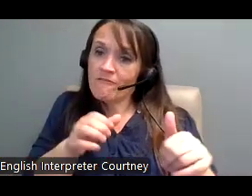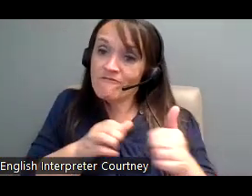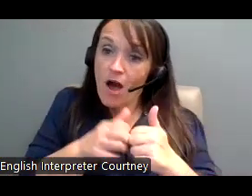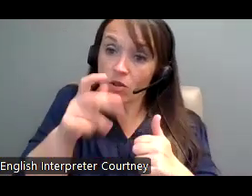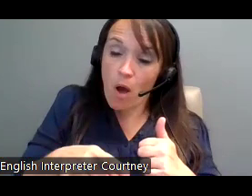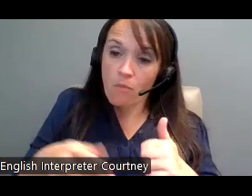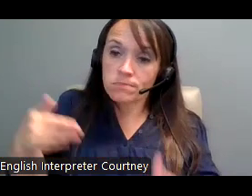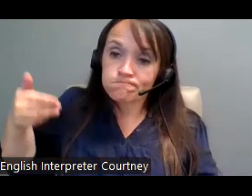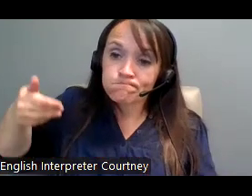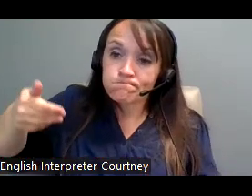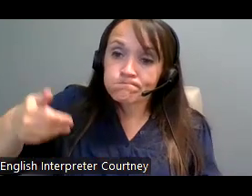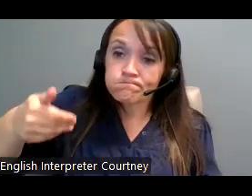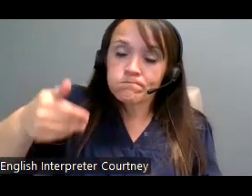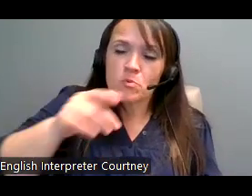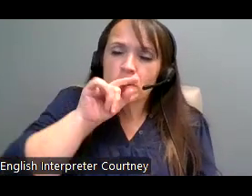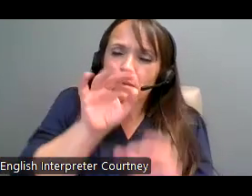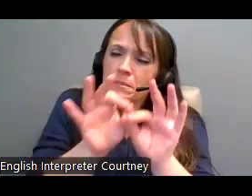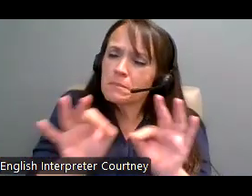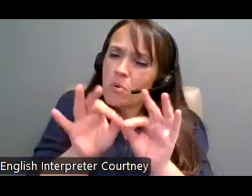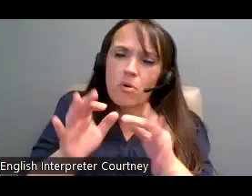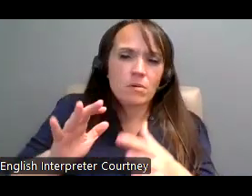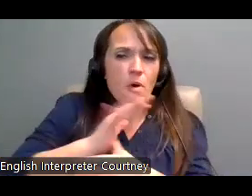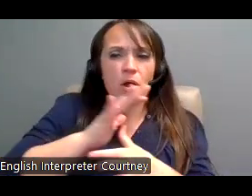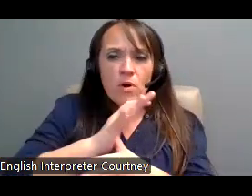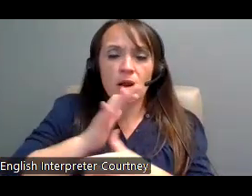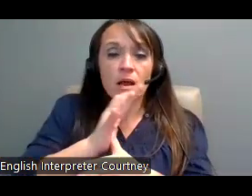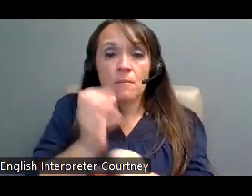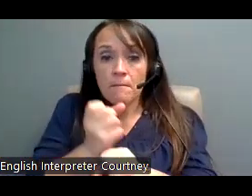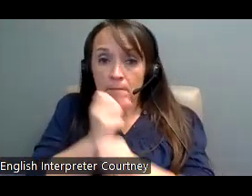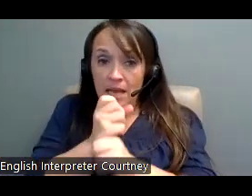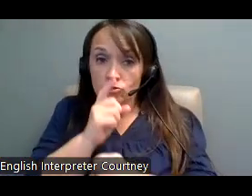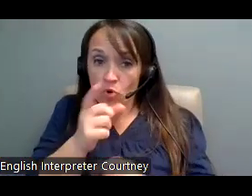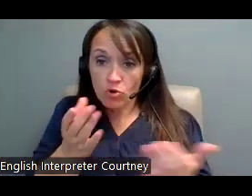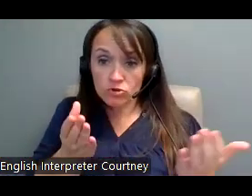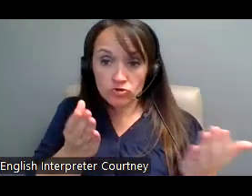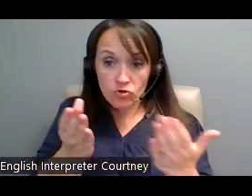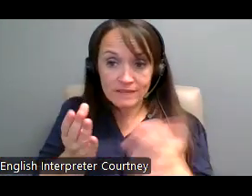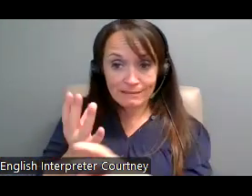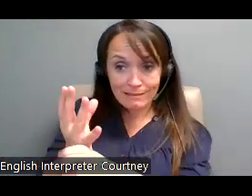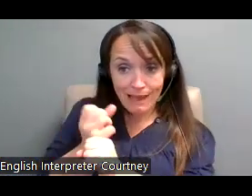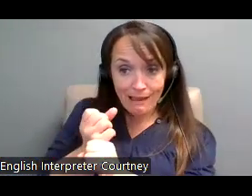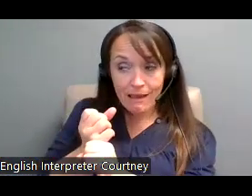that services are supporting every need. We want to make sure that we have regular communication